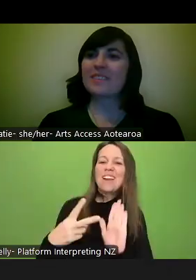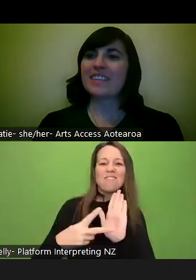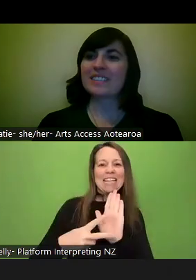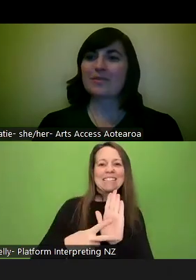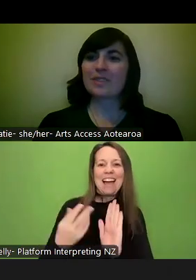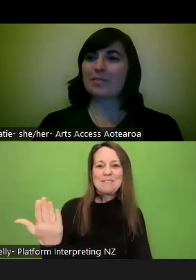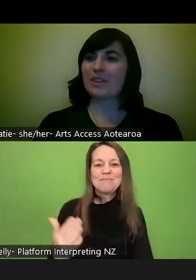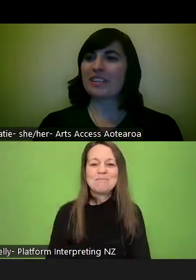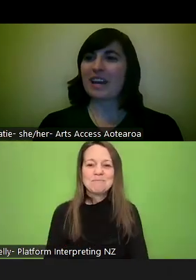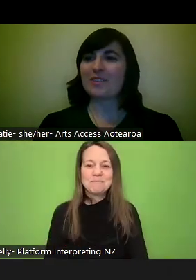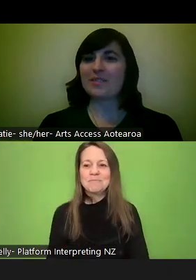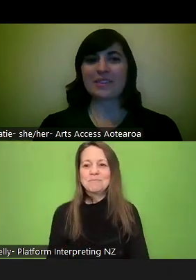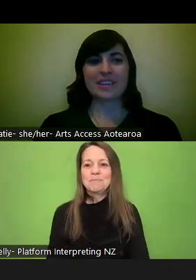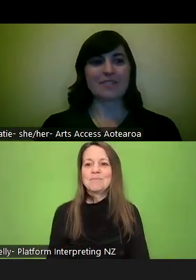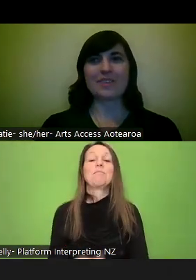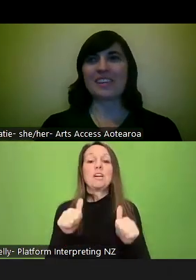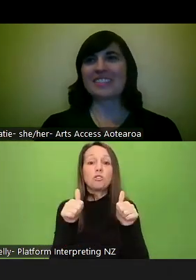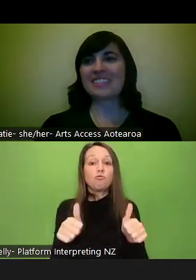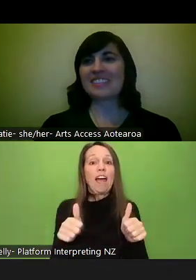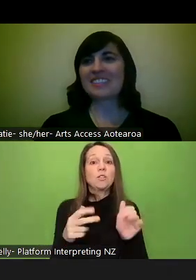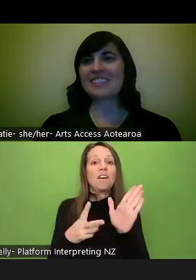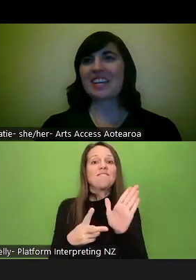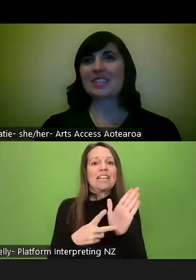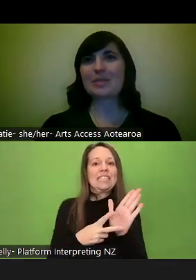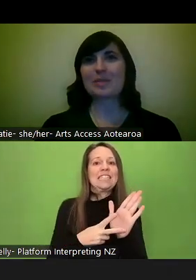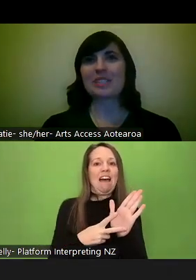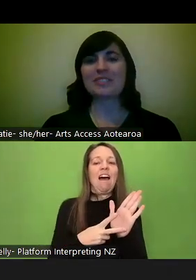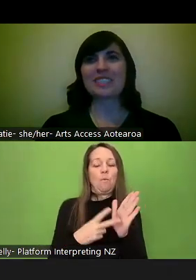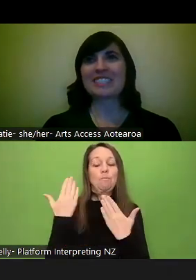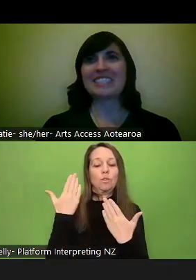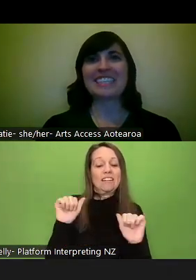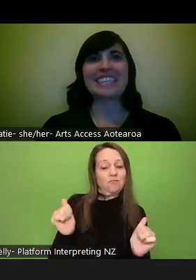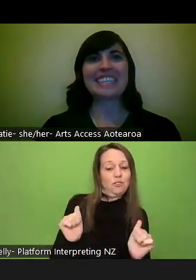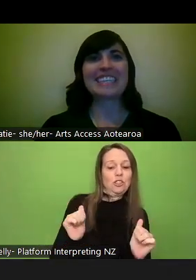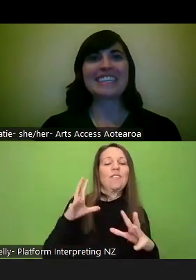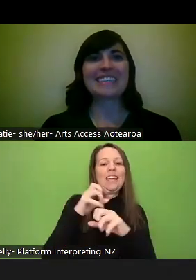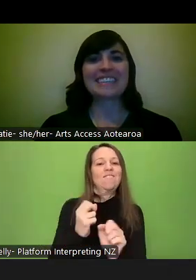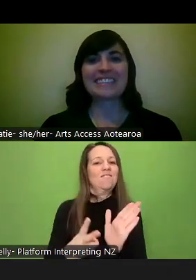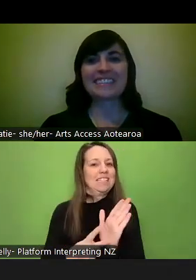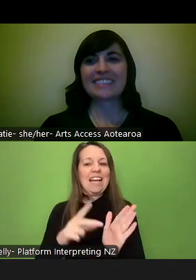Yeah, so it'll be great to have you have you at the end to to chat some specifics as needed.